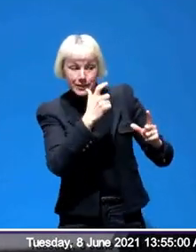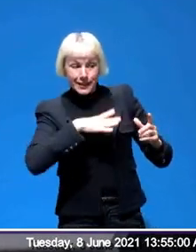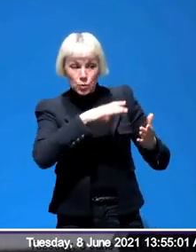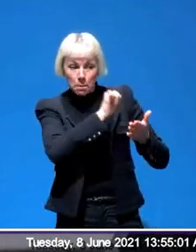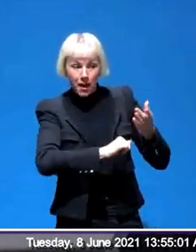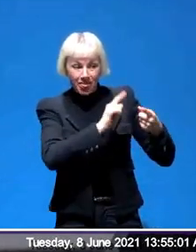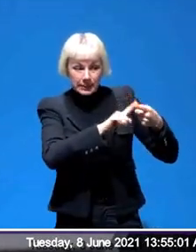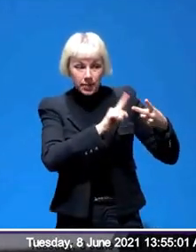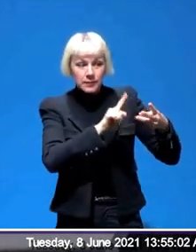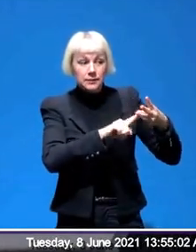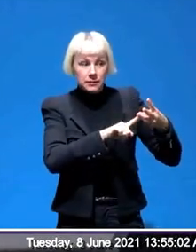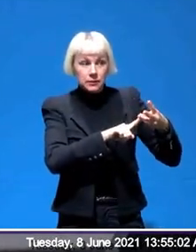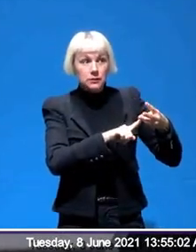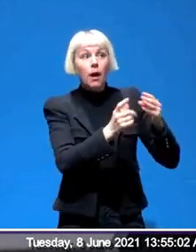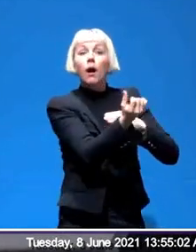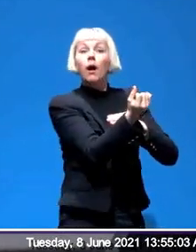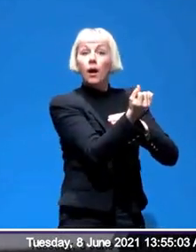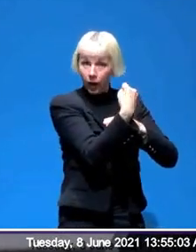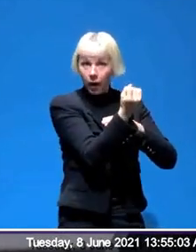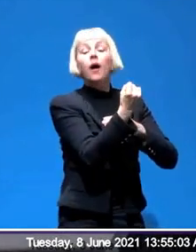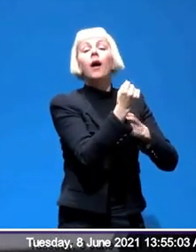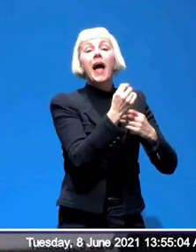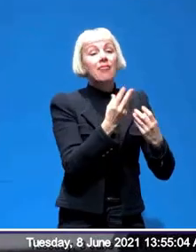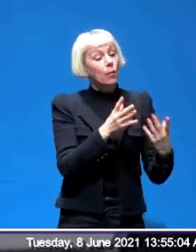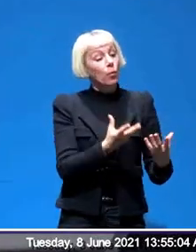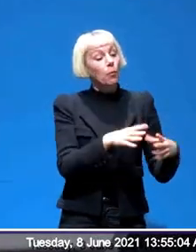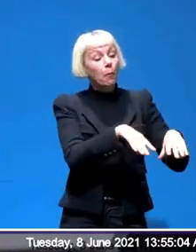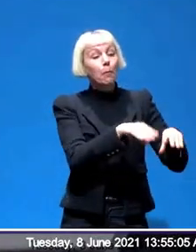staff would then go and take Daniel and make that purchase.